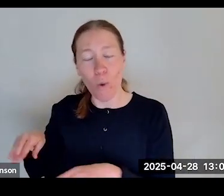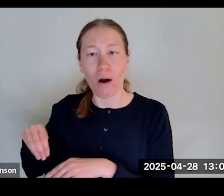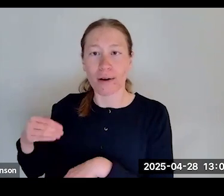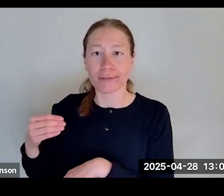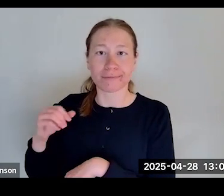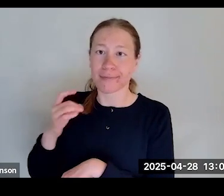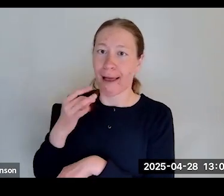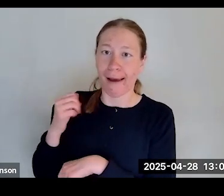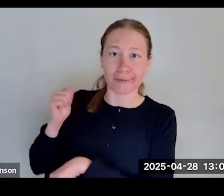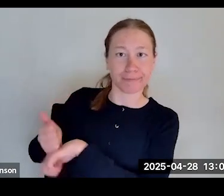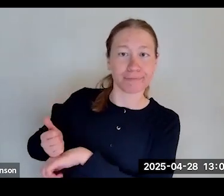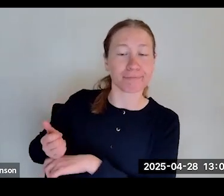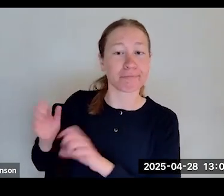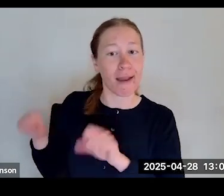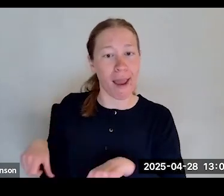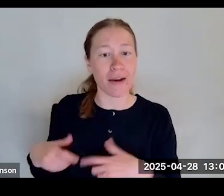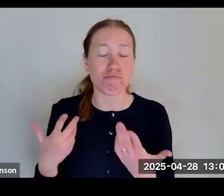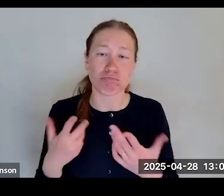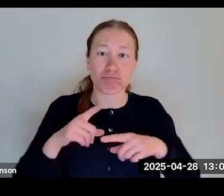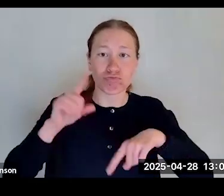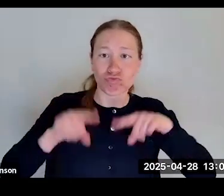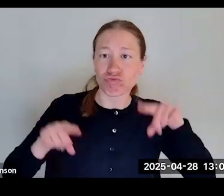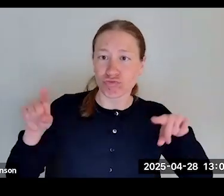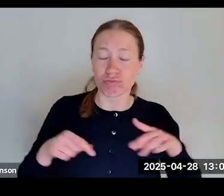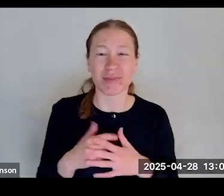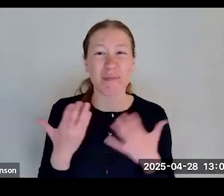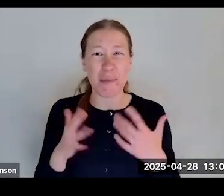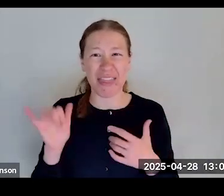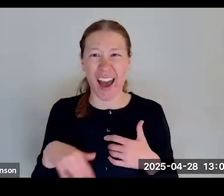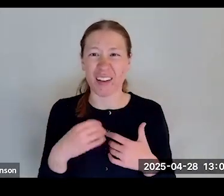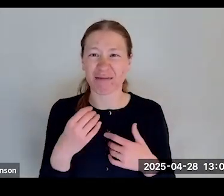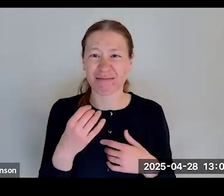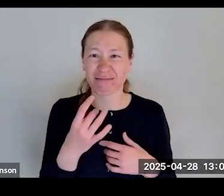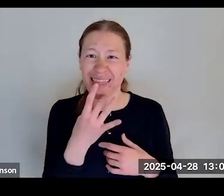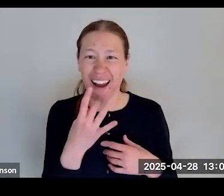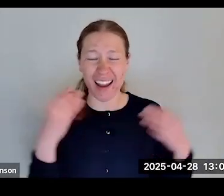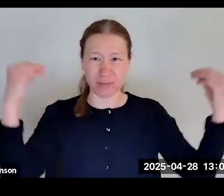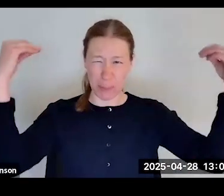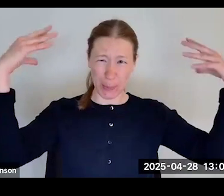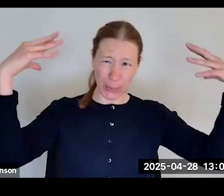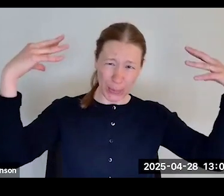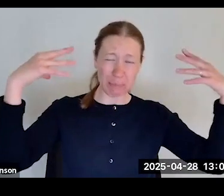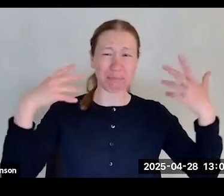So that bright overhead lighting may have been something that was really impacting this individual's ability to think and concentrate and see.